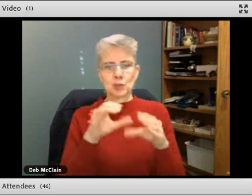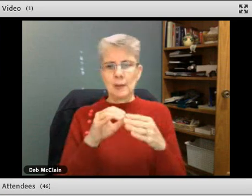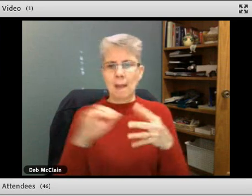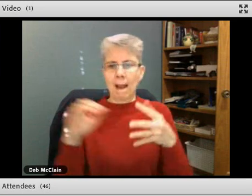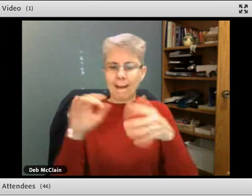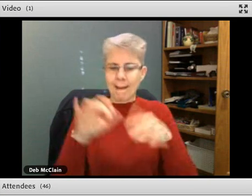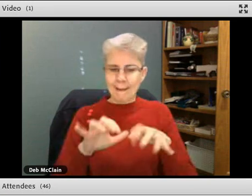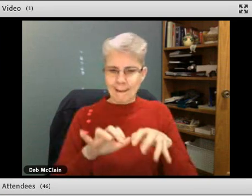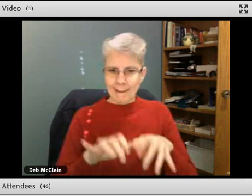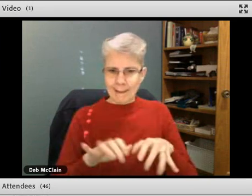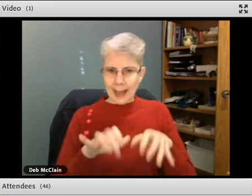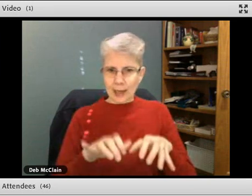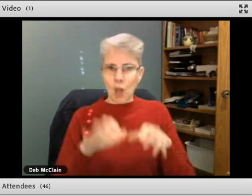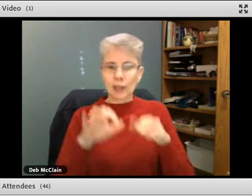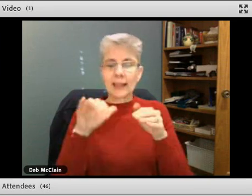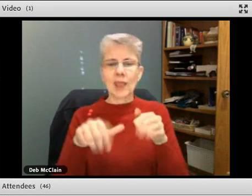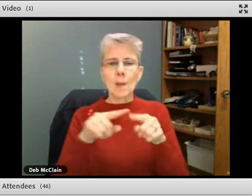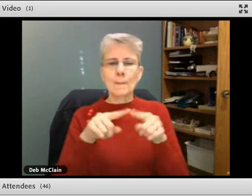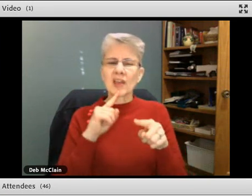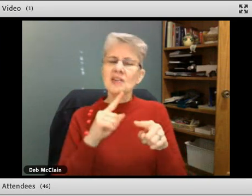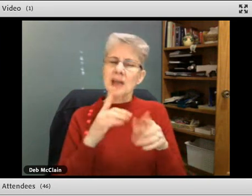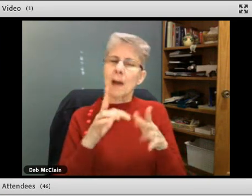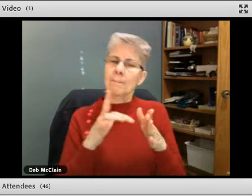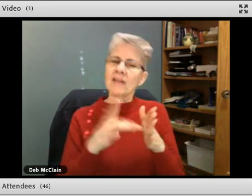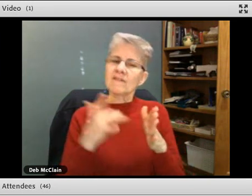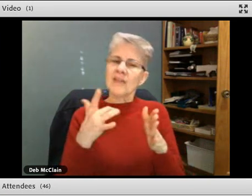Actually, the library I've worked with throughout my professional career --